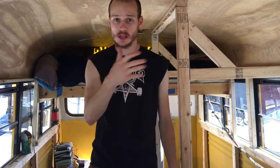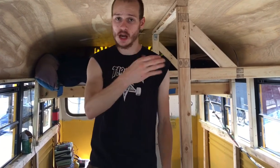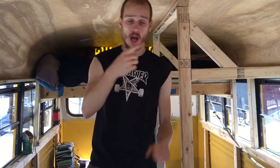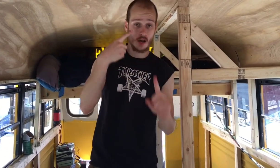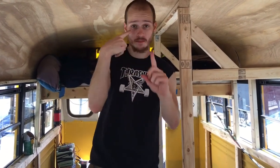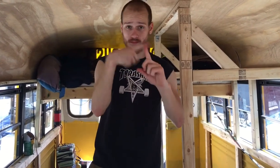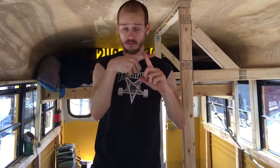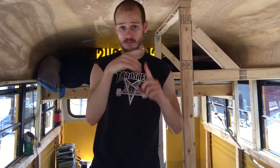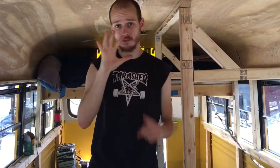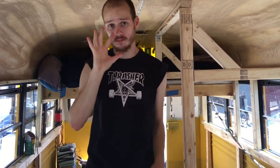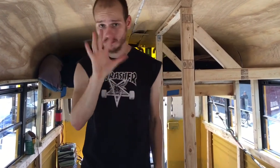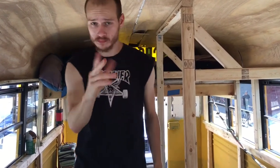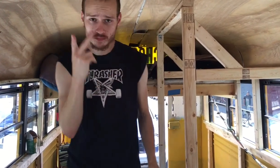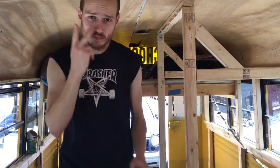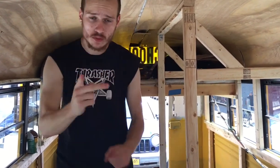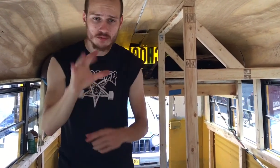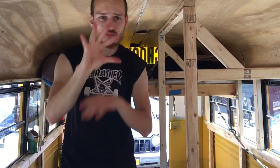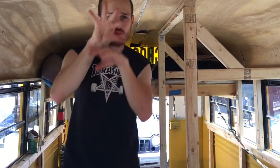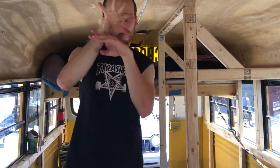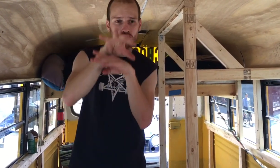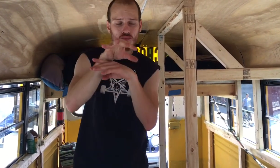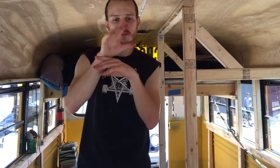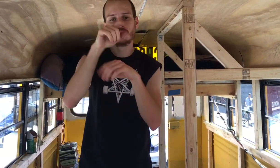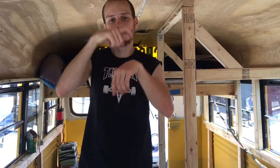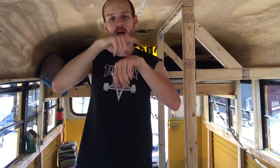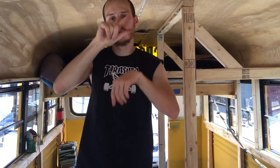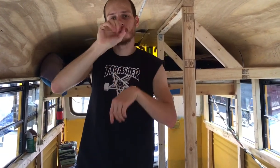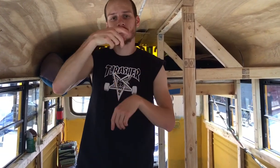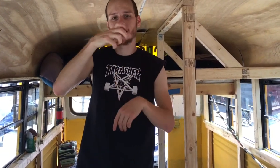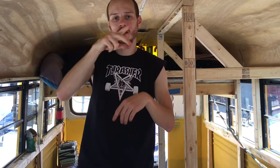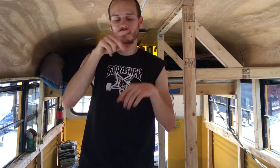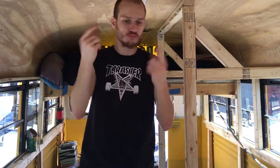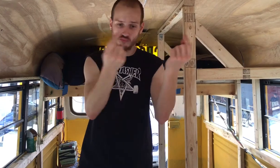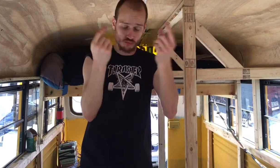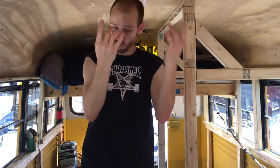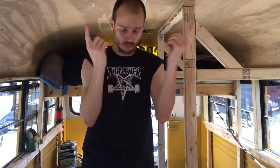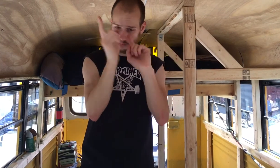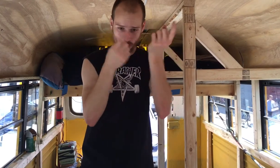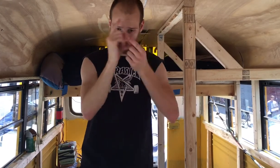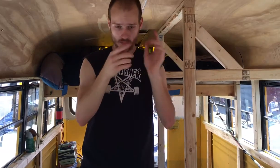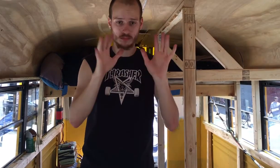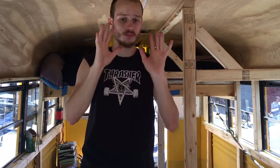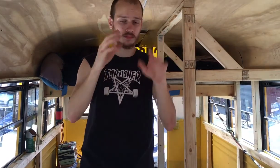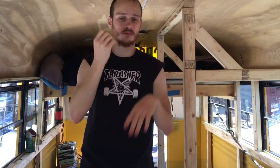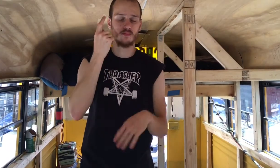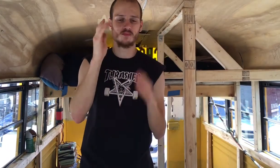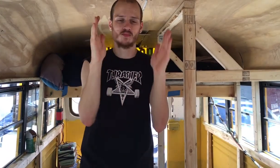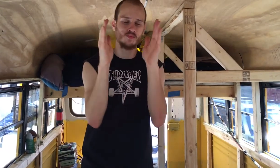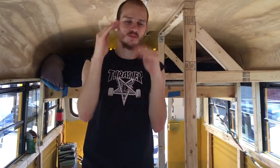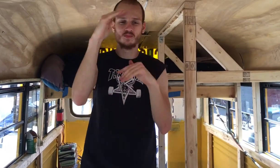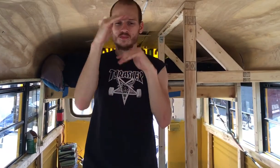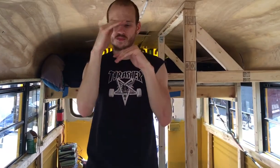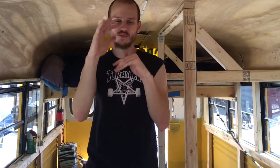and plus, you view the video with time laser yeah there is small size view